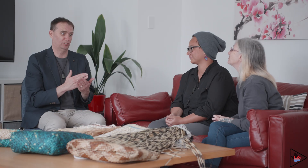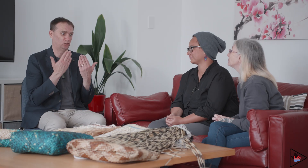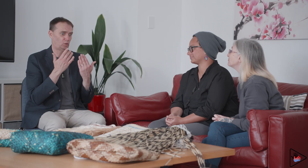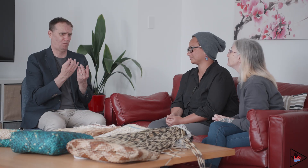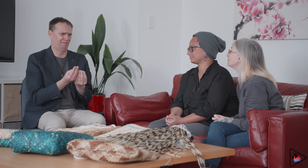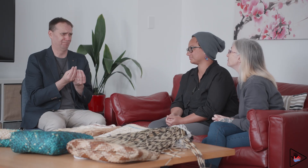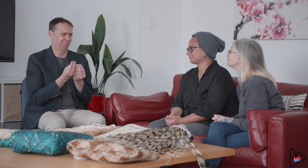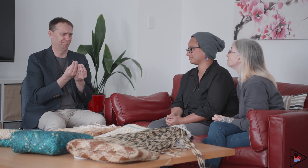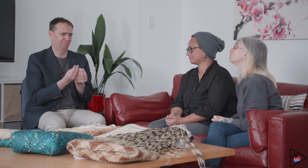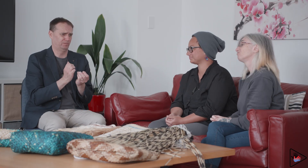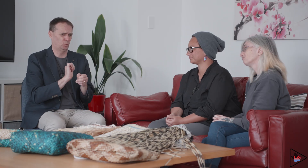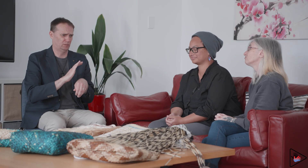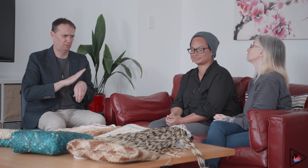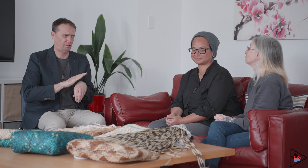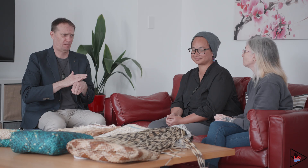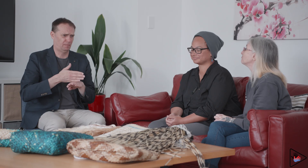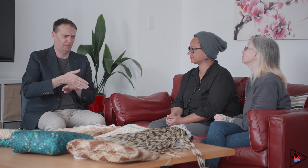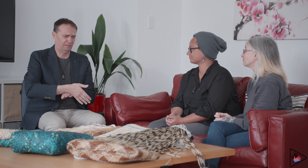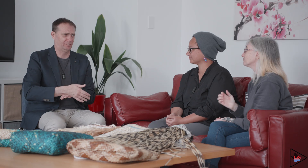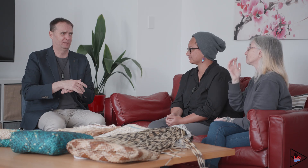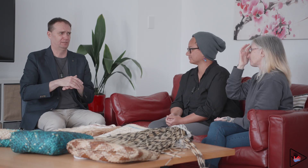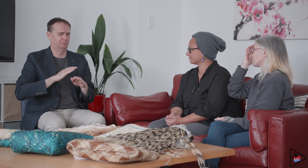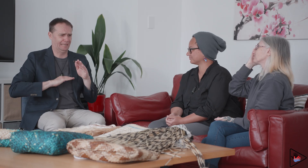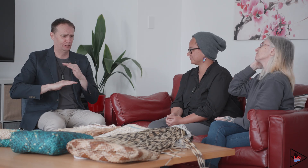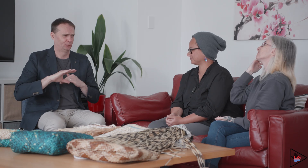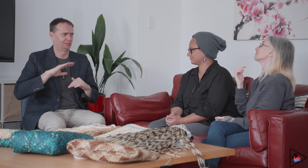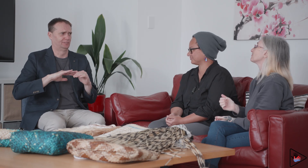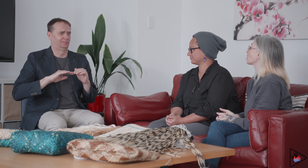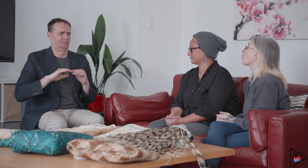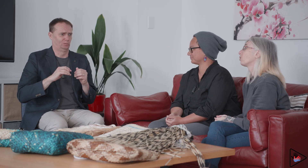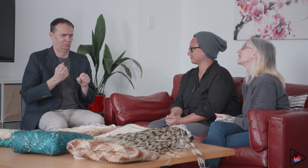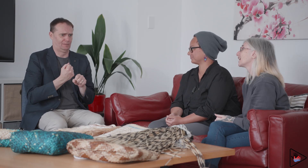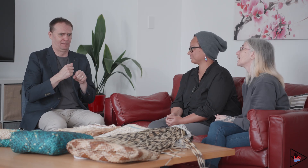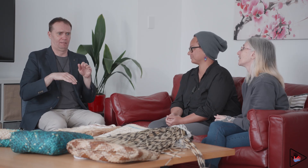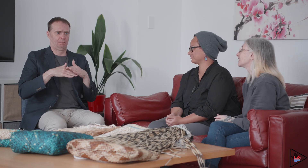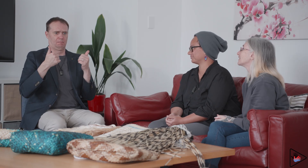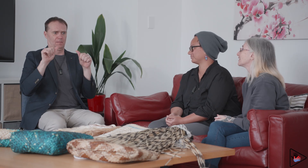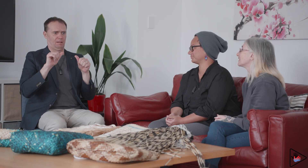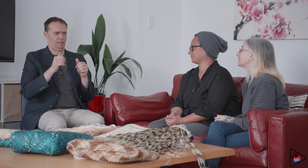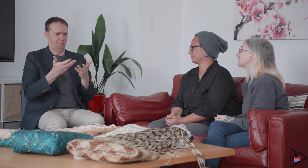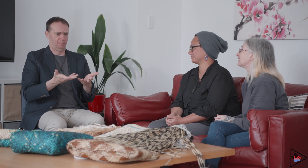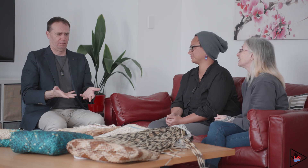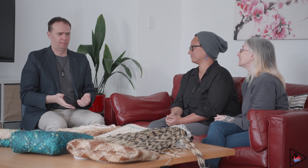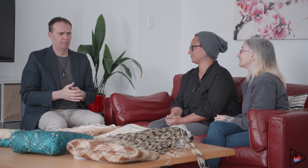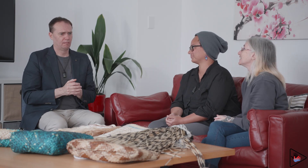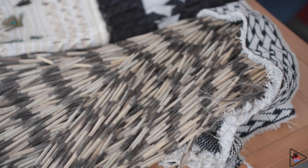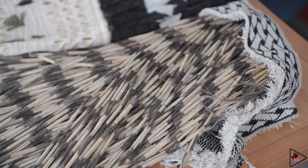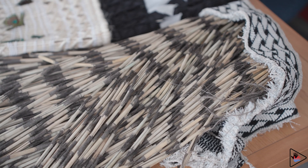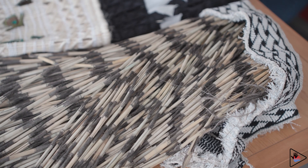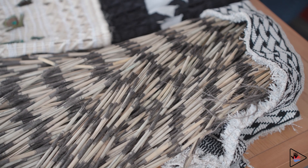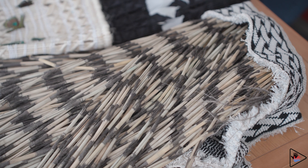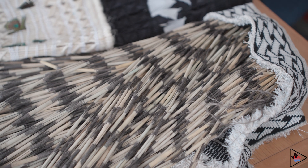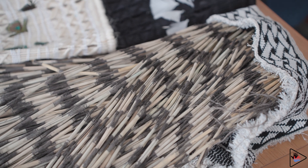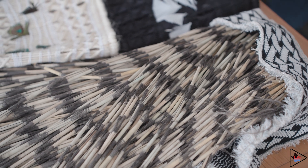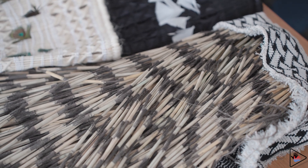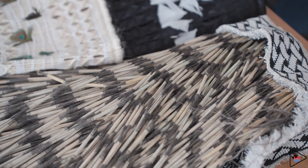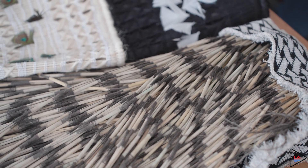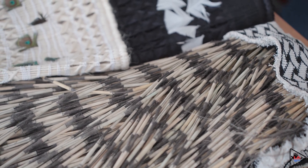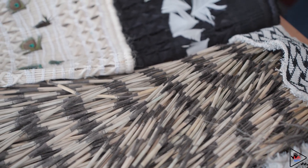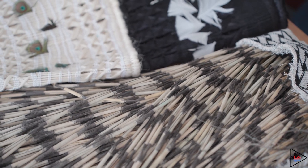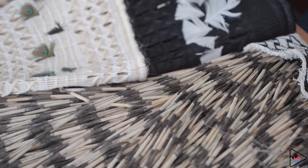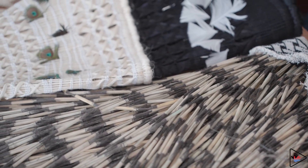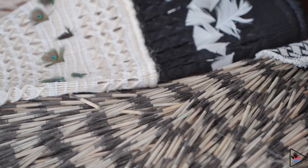Wow. Just goes to show the time, the effort, the patience to make a piu piu.